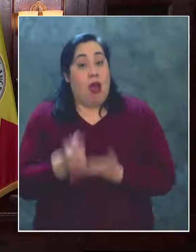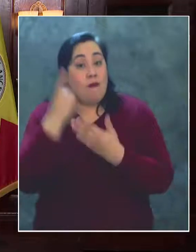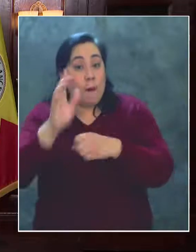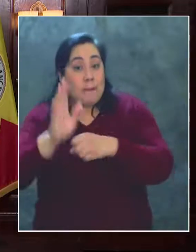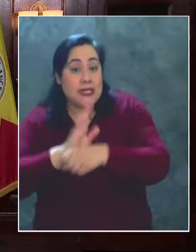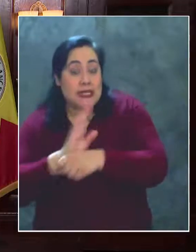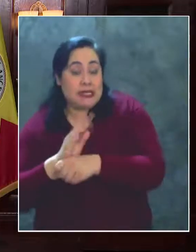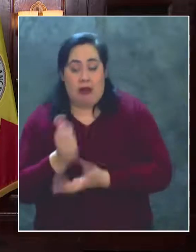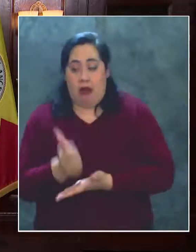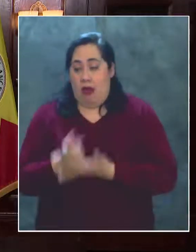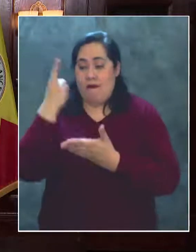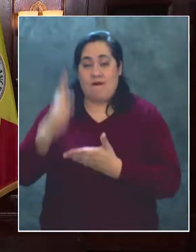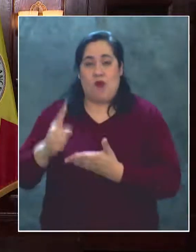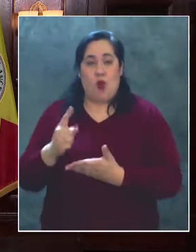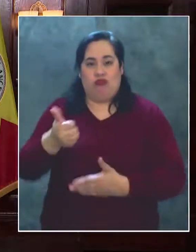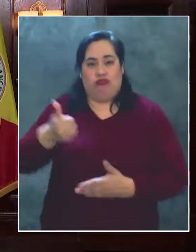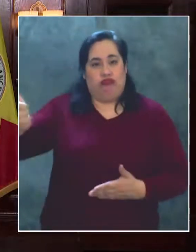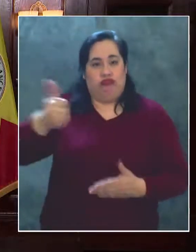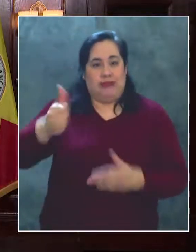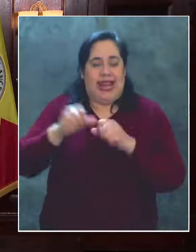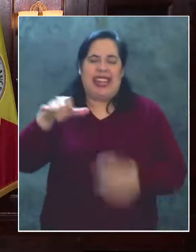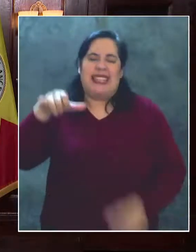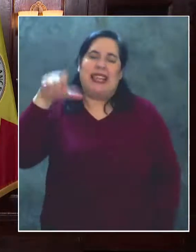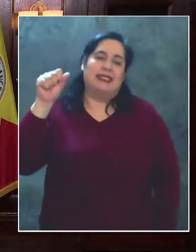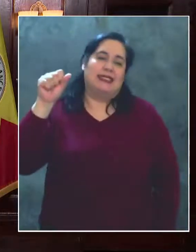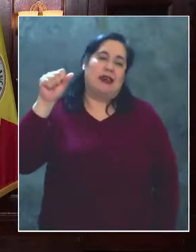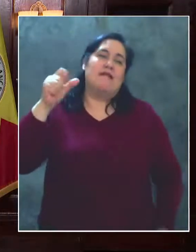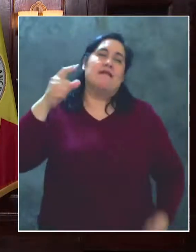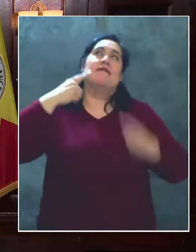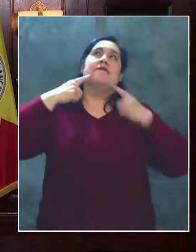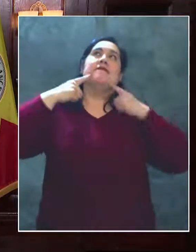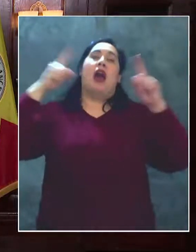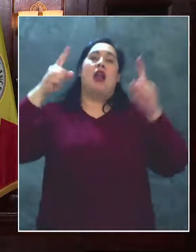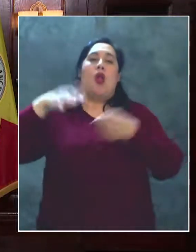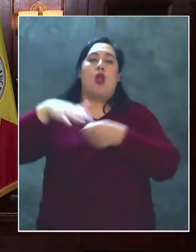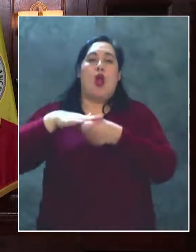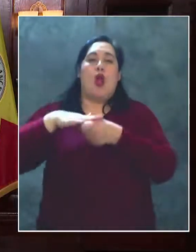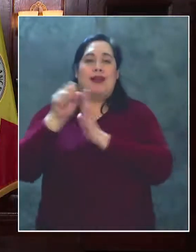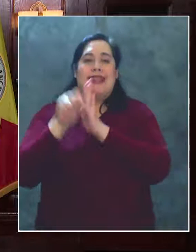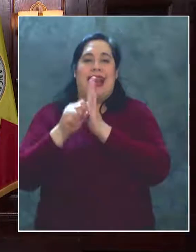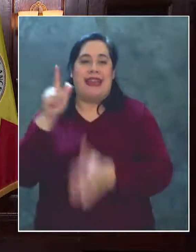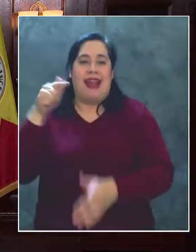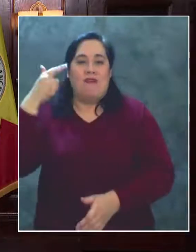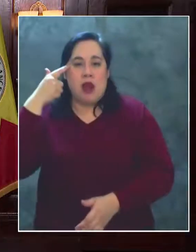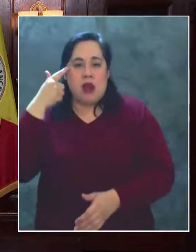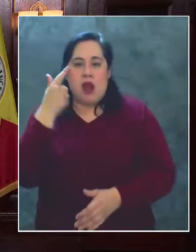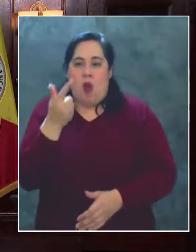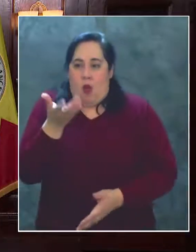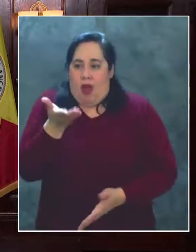BARELY SCRAPING BY. AND YES FINALLY FOR LOCAL AND STATE GOVERNMENTS THAT ARE ON THE FRONTLINES.